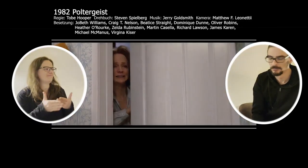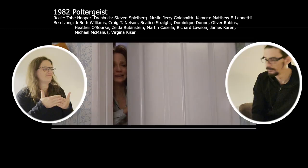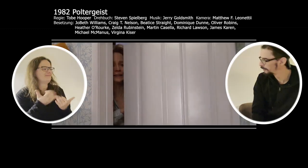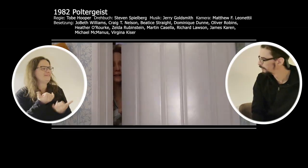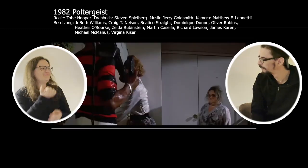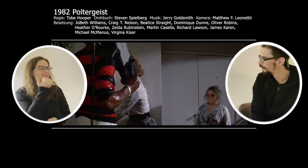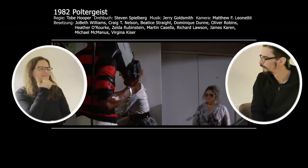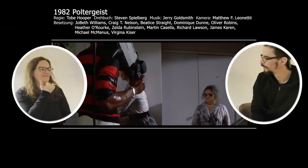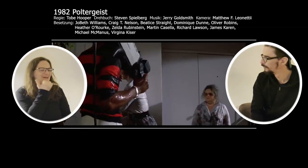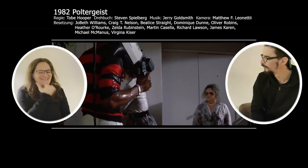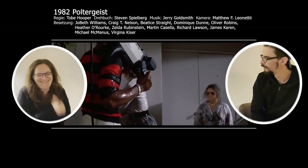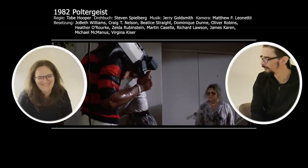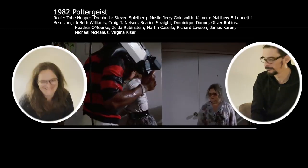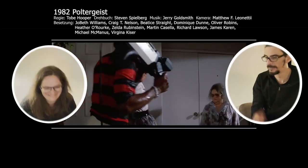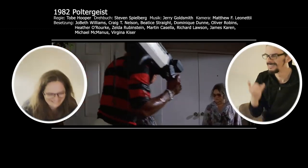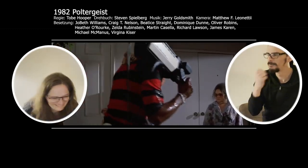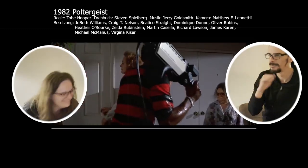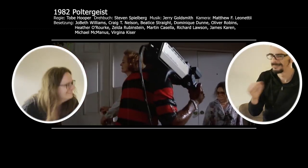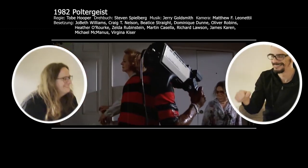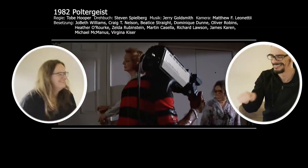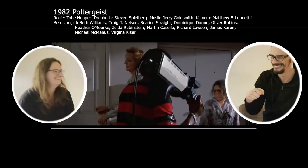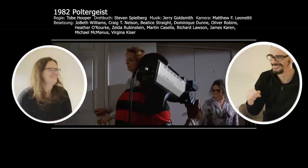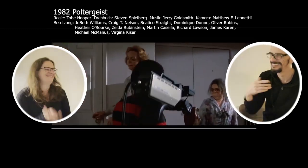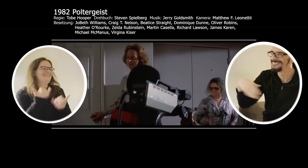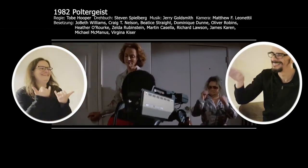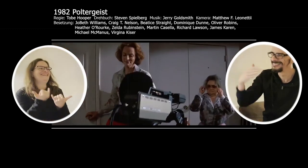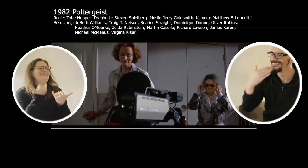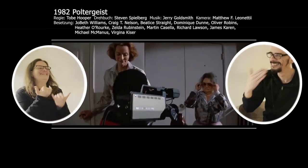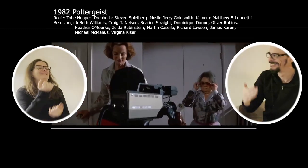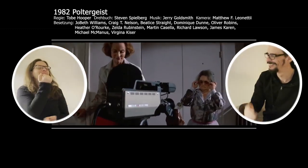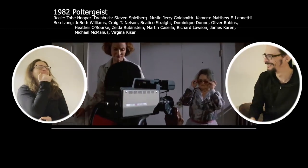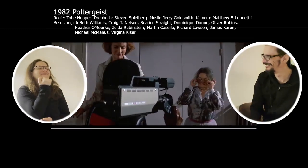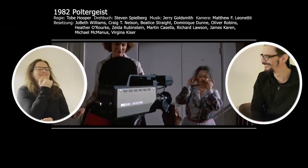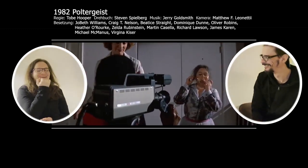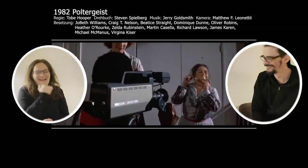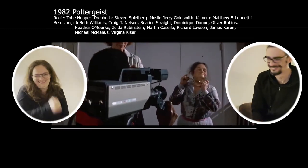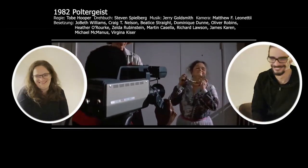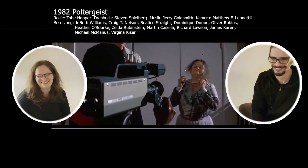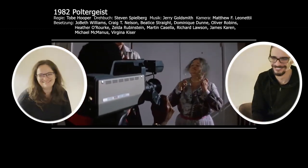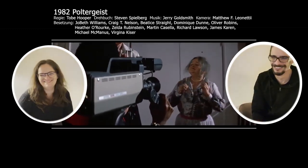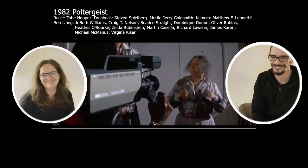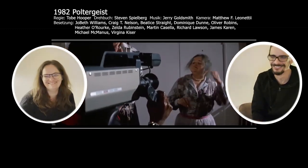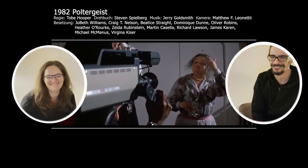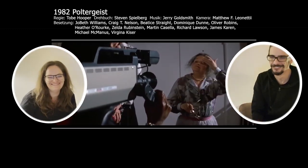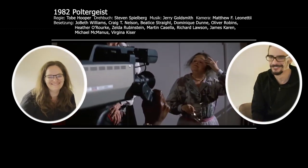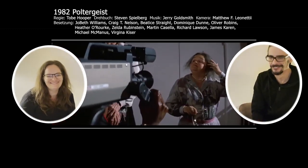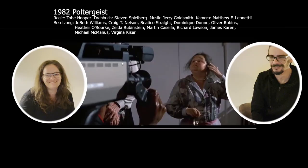Close the door, we are alone now! We would like to have a moment to ourselves now. - That's too close to us. Could you please leave?